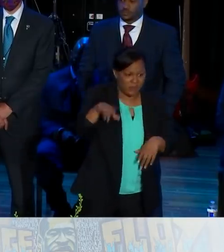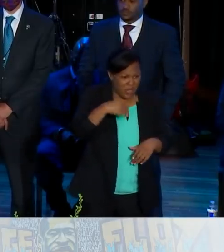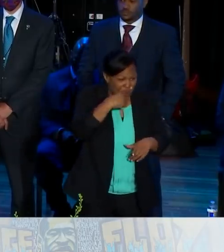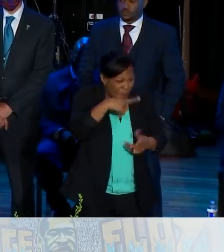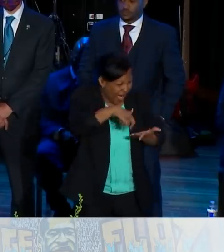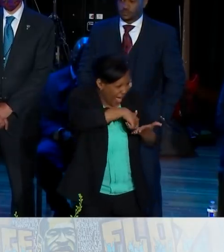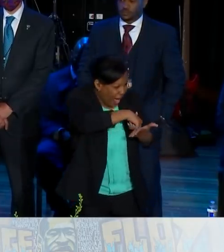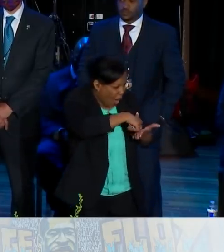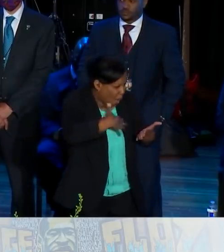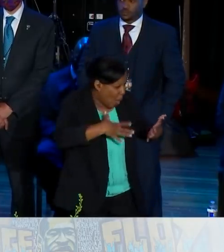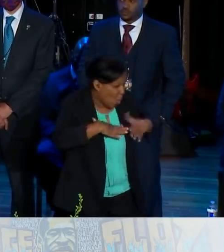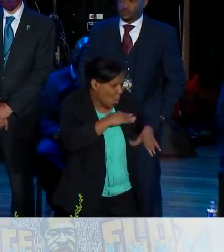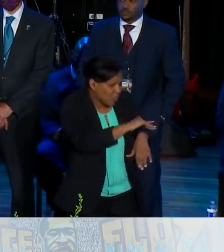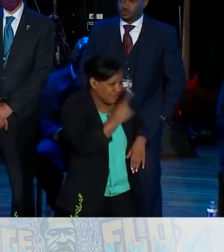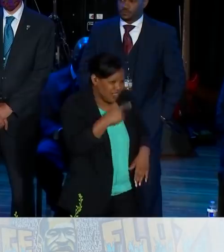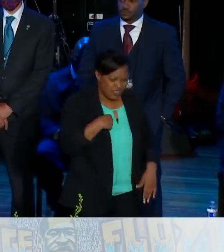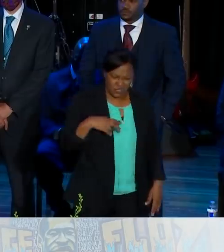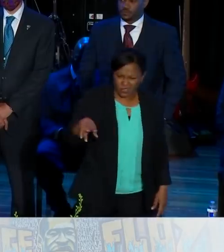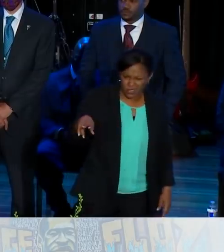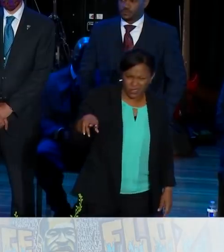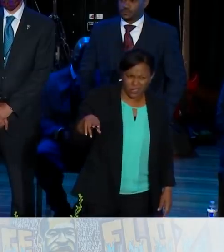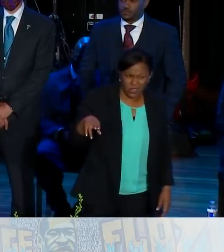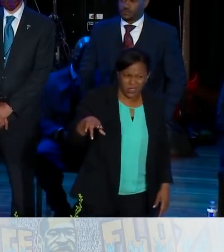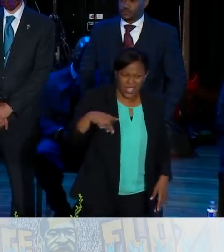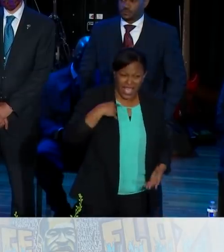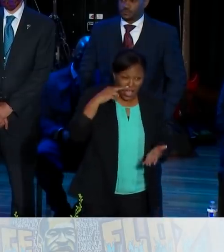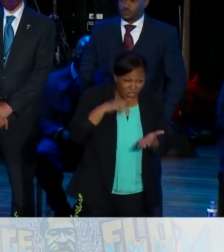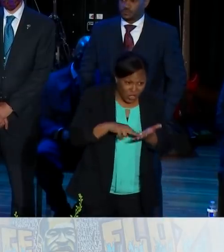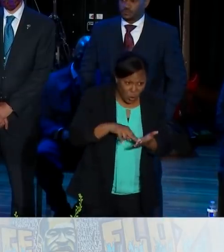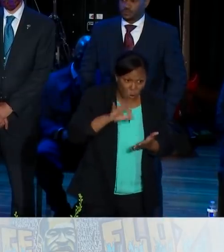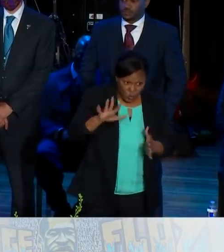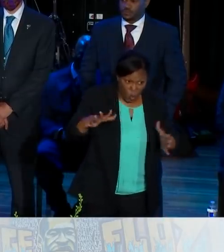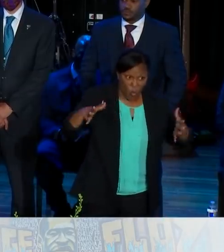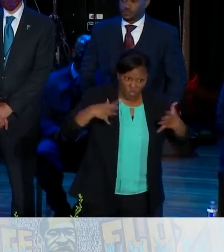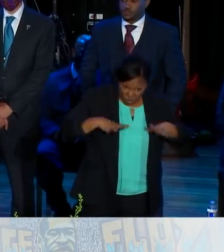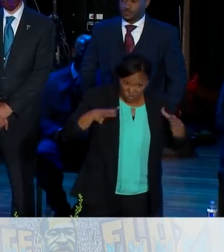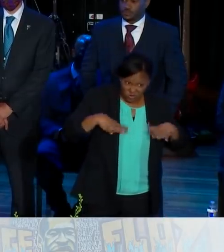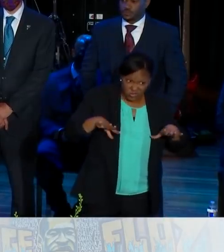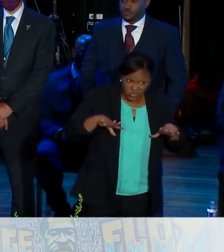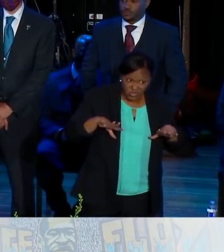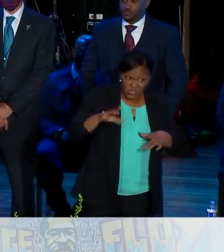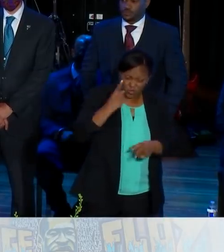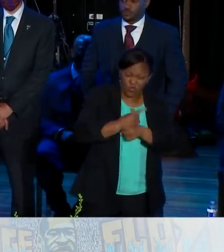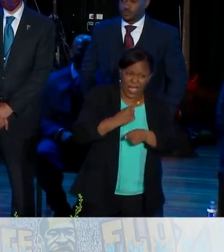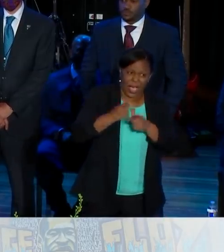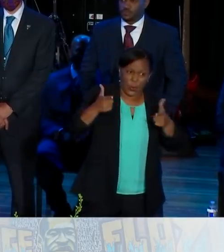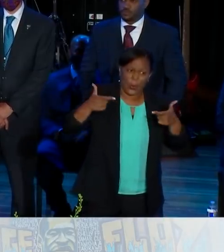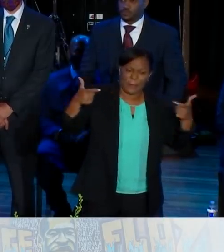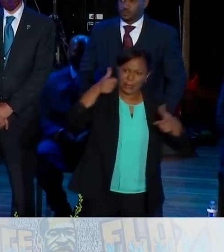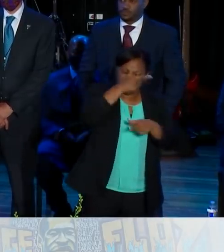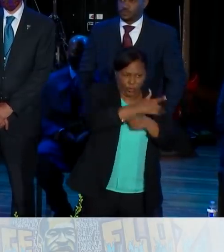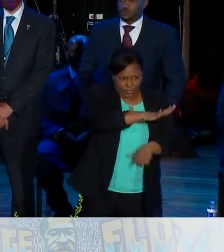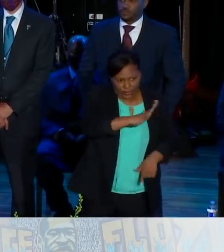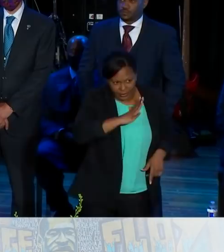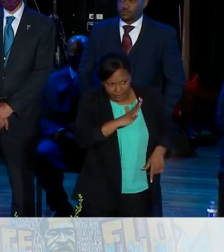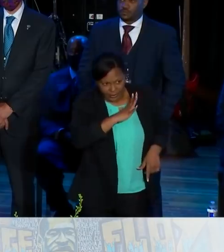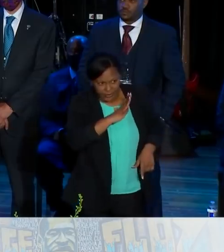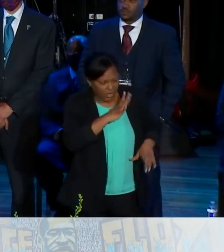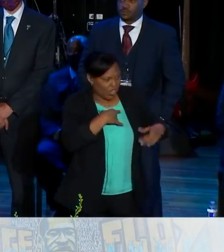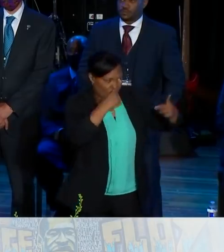I REMEMBER HIM WAKING ME UP TELLING ME, HEY, MAN, CAN YOU IRON MY CLOTHES FOR ME? I LOOK AT HIM, THEN I LOOK AT HIS SIZE, AND I SAY, YOU RIGHT,